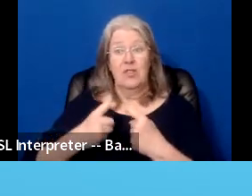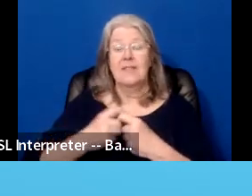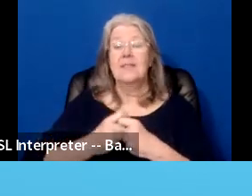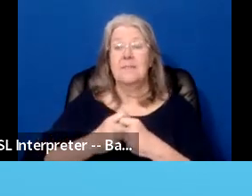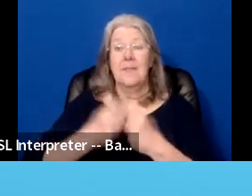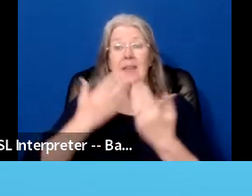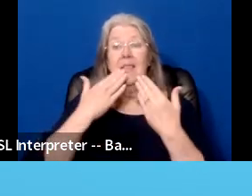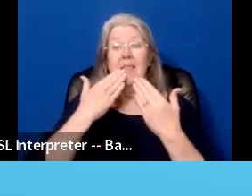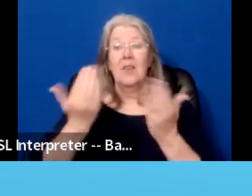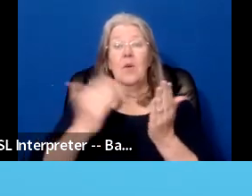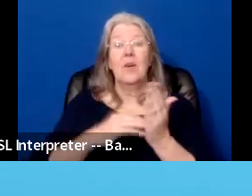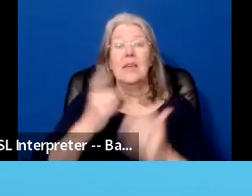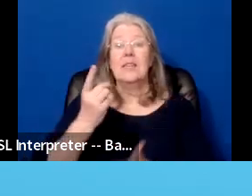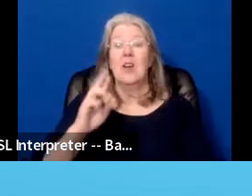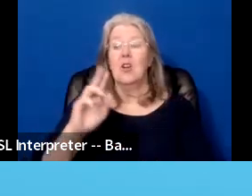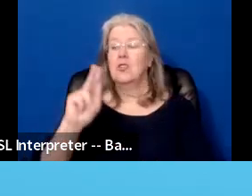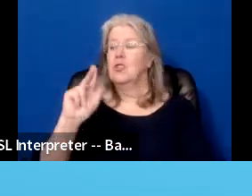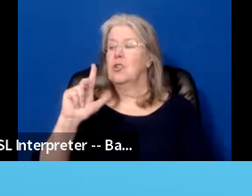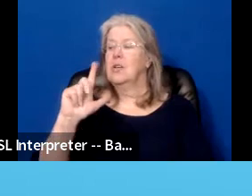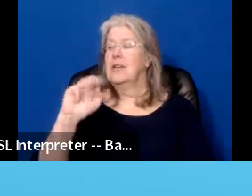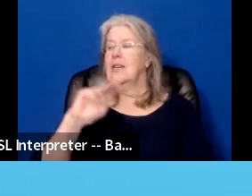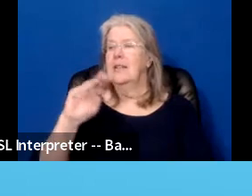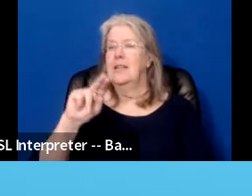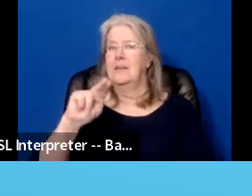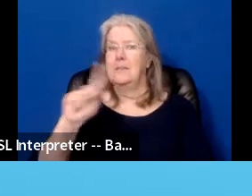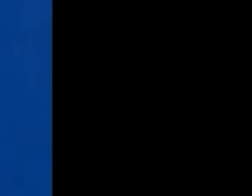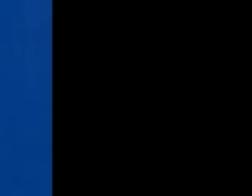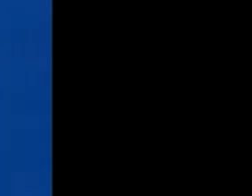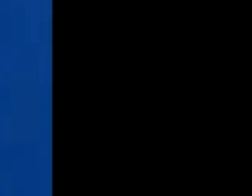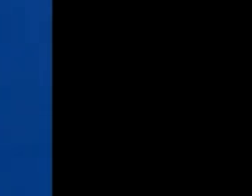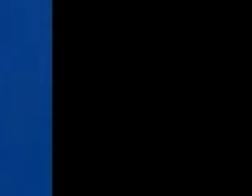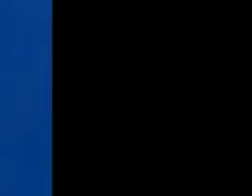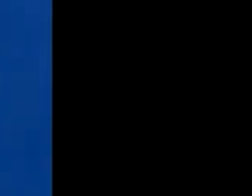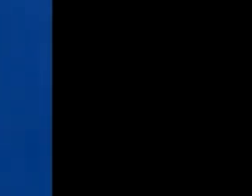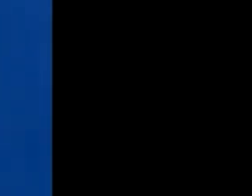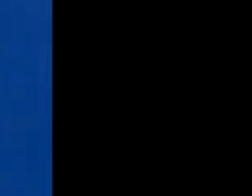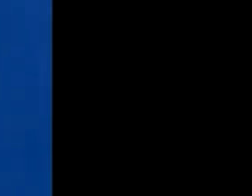once again, Dr Klemsz for joining us today. I don't know if you had any -- Dr. Klemsz: Thank you so much.